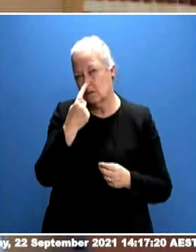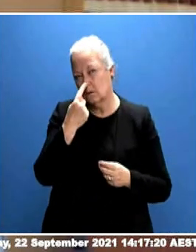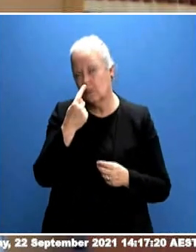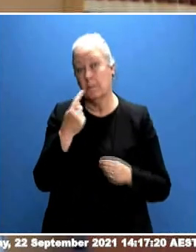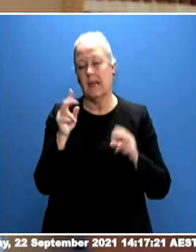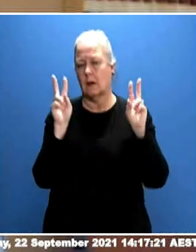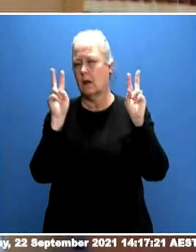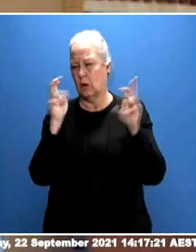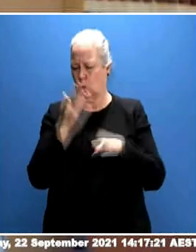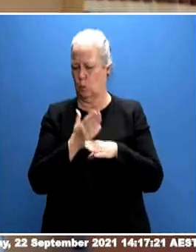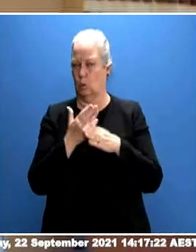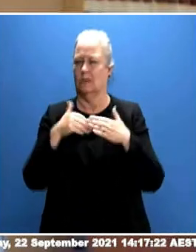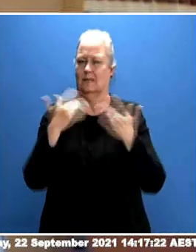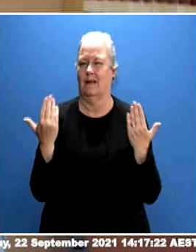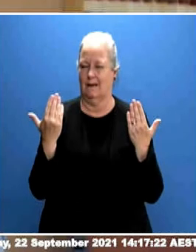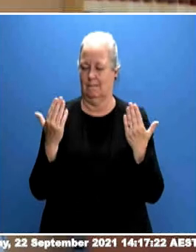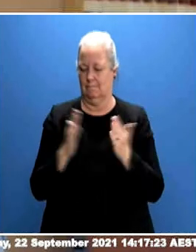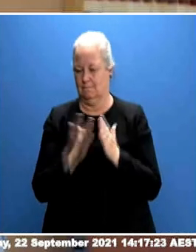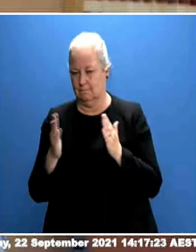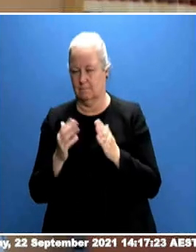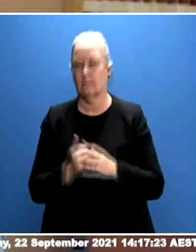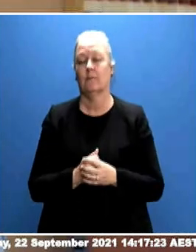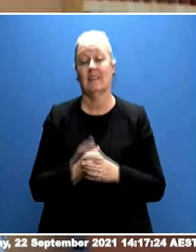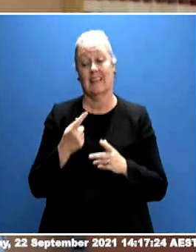Right, and the reconsideration, does that involve